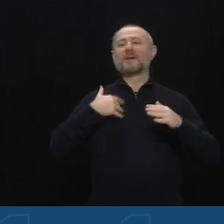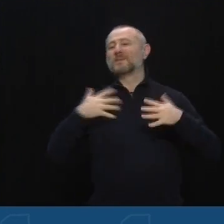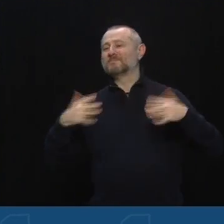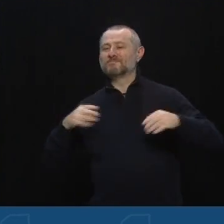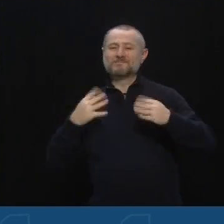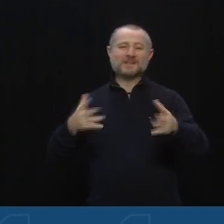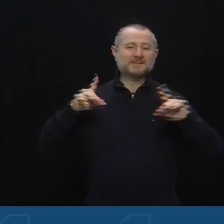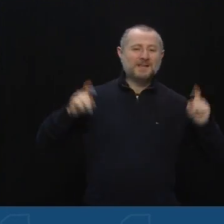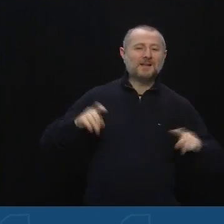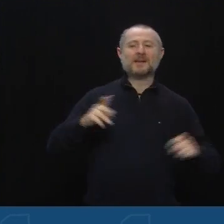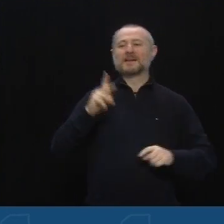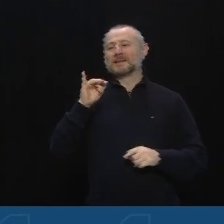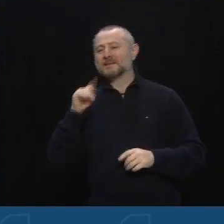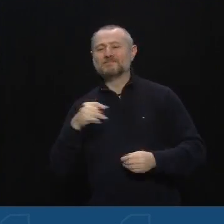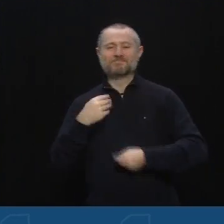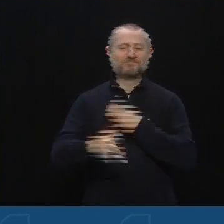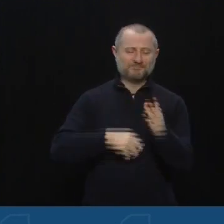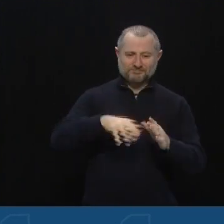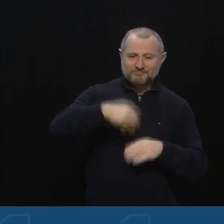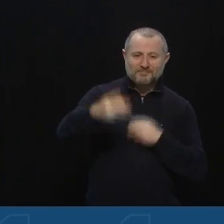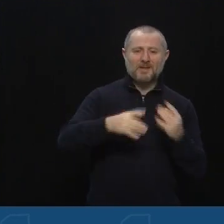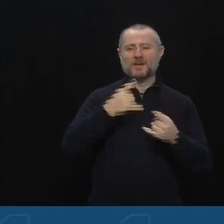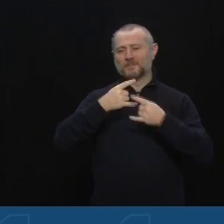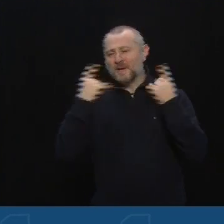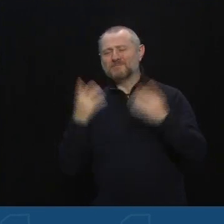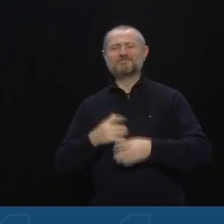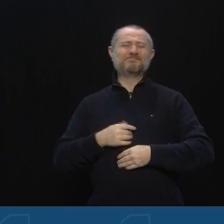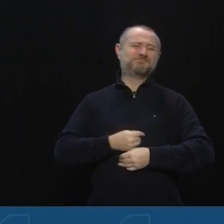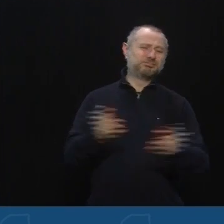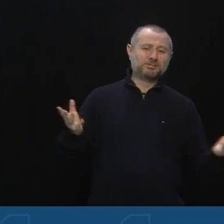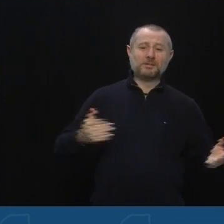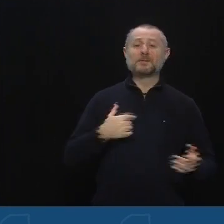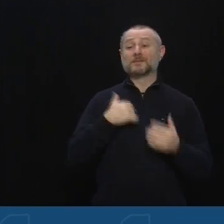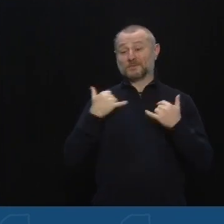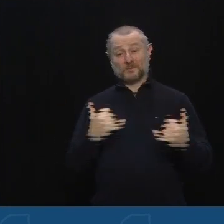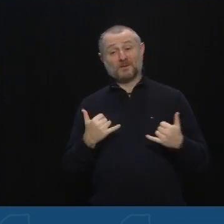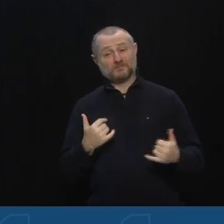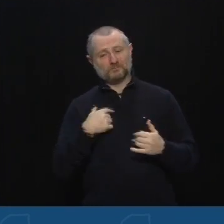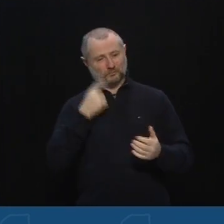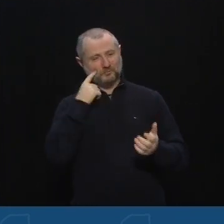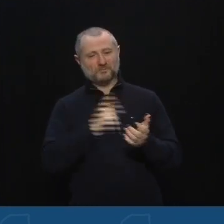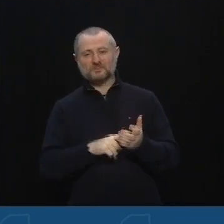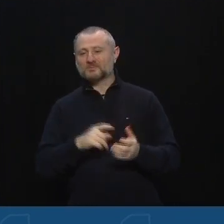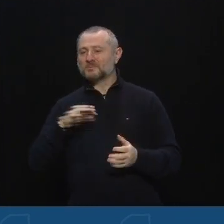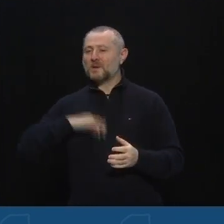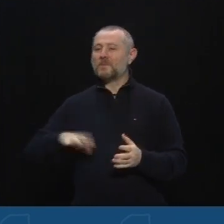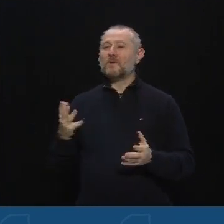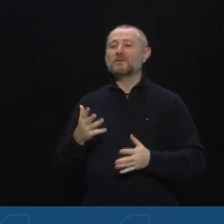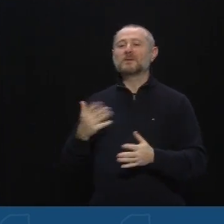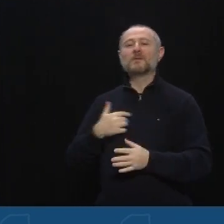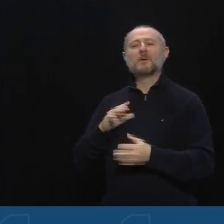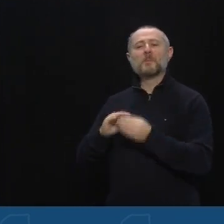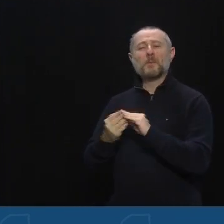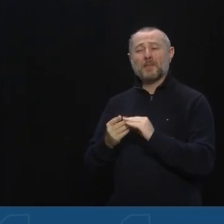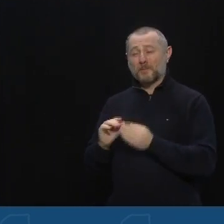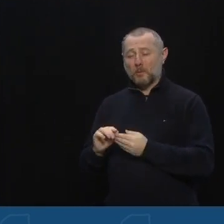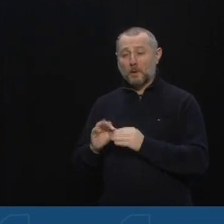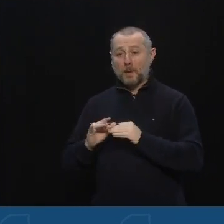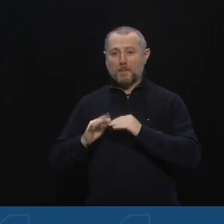SYSTEMS, AND IT'S PAYING OFF BECAUSE WE HAVE TO MAKE SHUURE THAT INSTITUTIONS LIKE NURING HOMES AND SCHOOLS AND TESTING KITS AND MASKS.